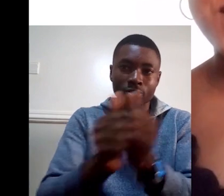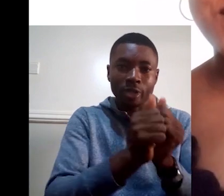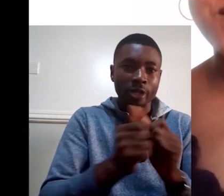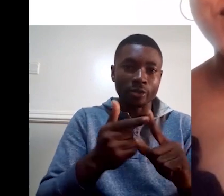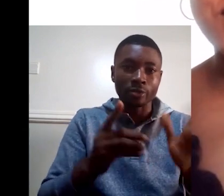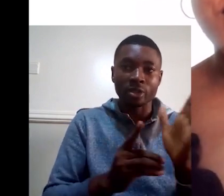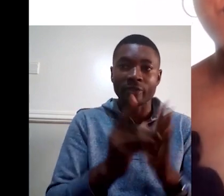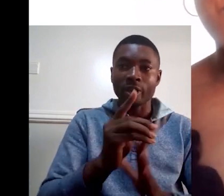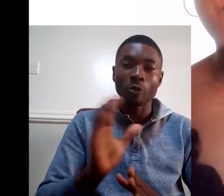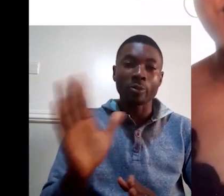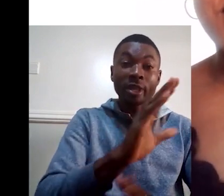Thank you!